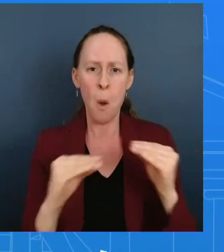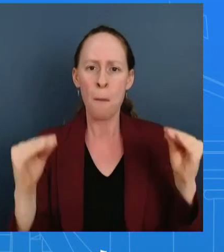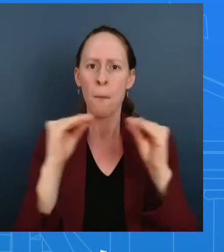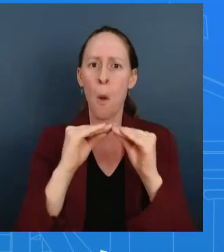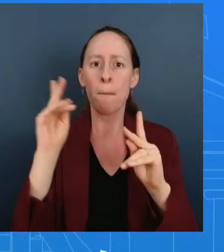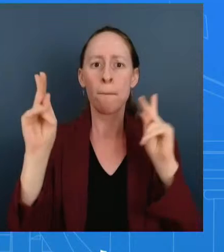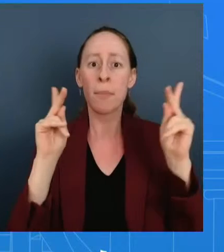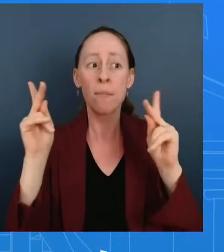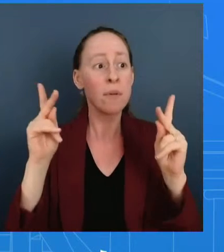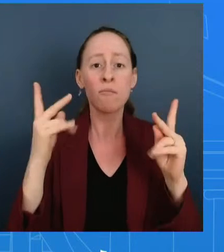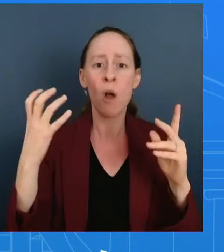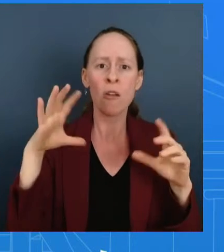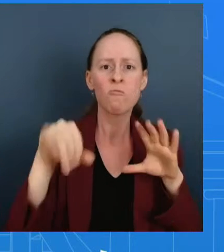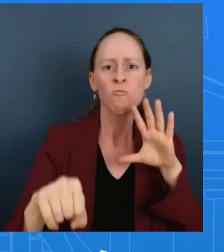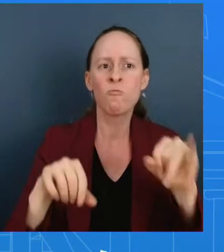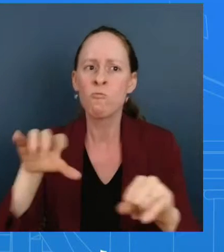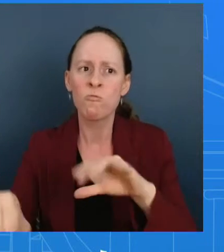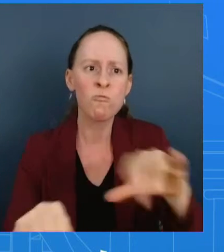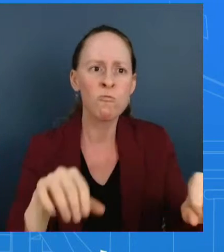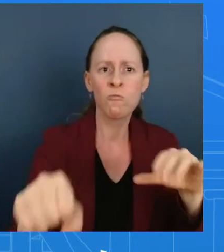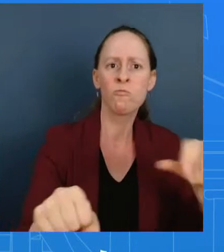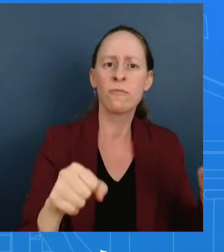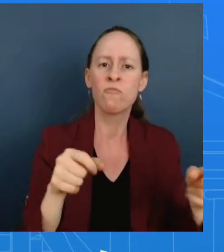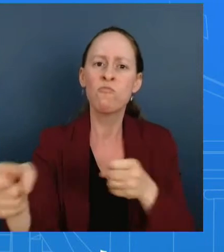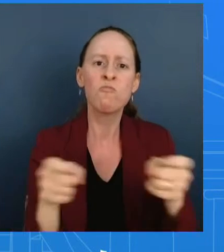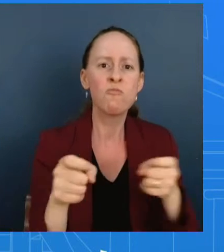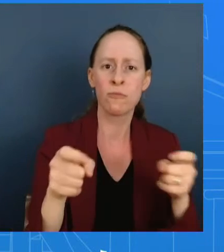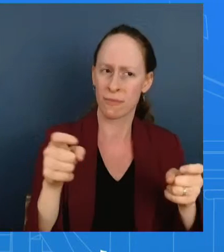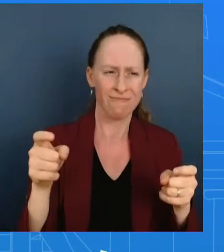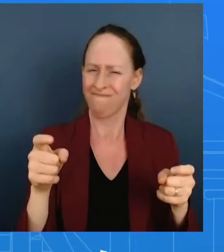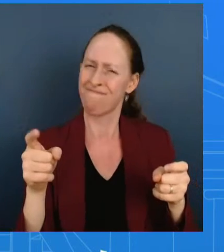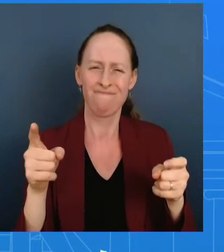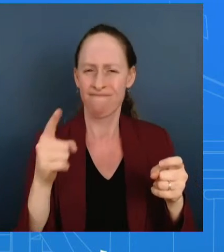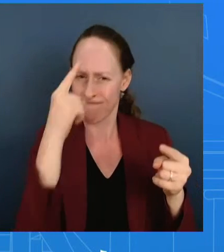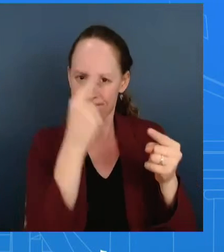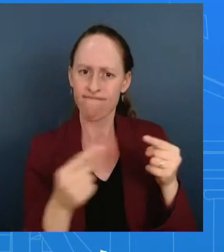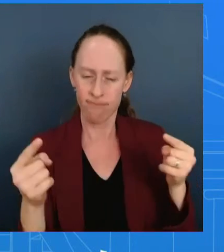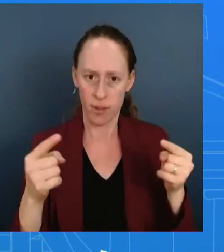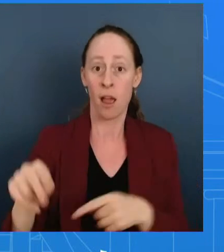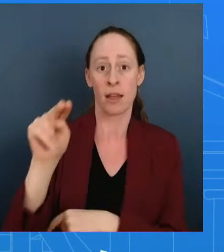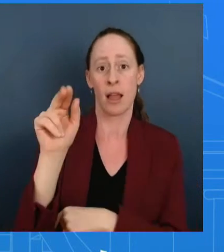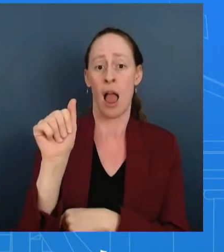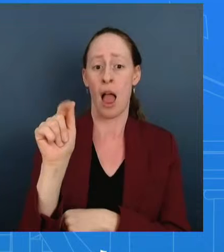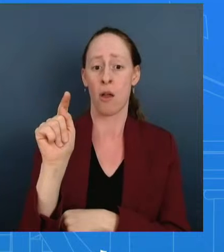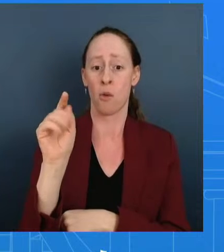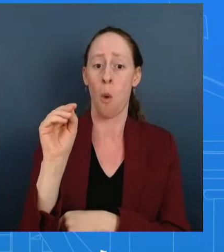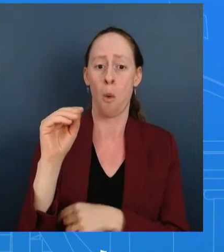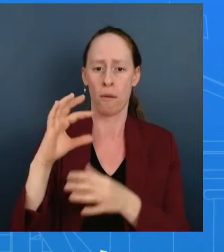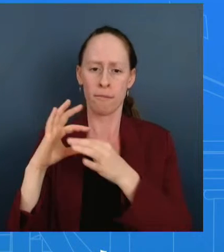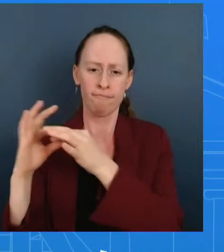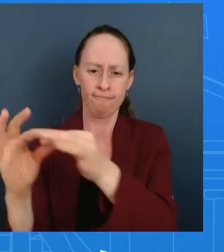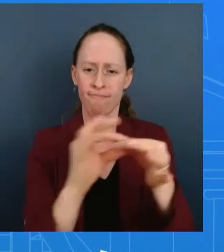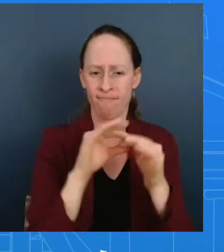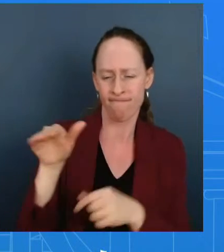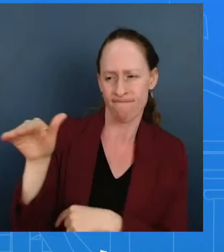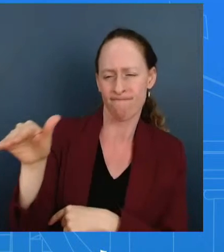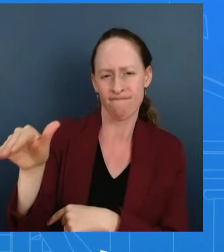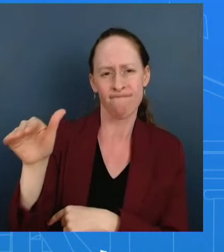He has also encouraged our NATO Allies to join him in making significant investments in our mutual defense and deterrence capabilities. And when the Biden and --